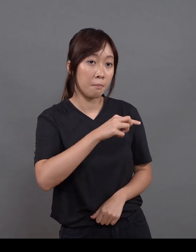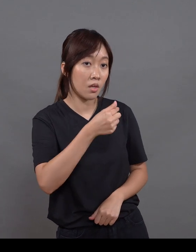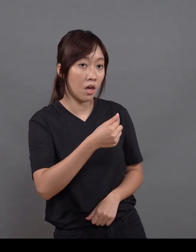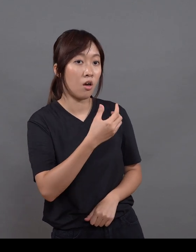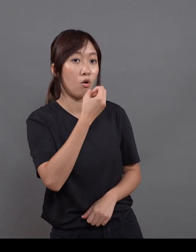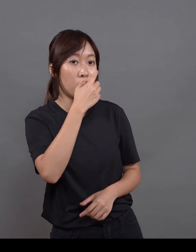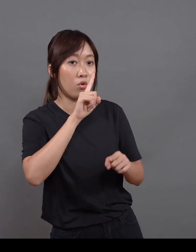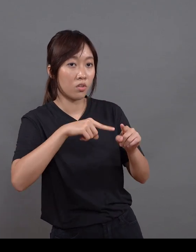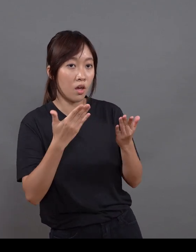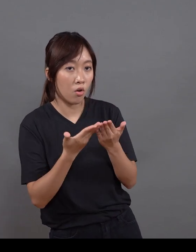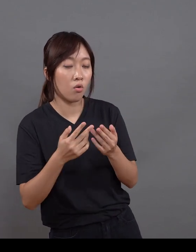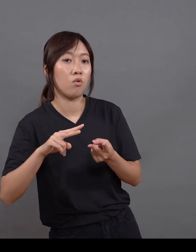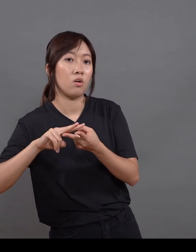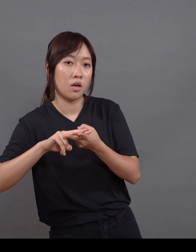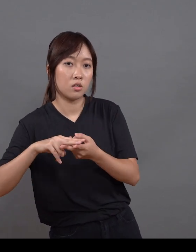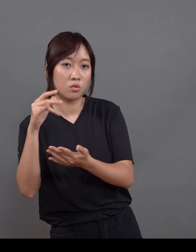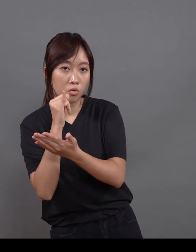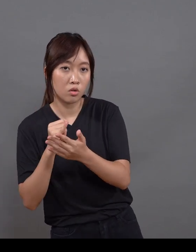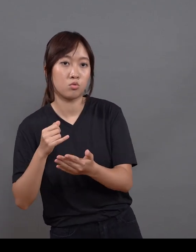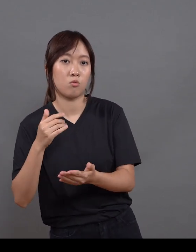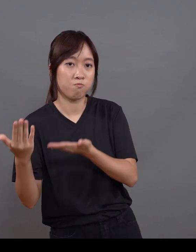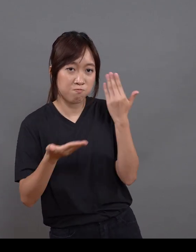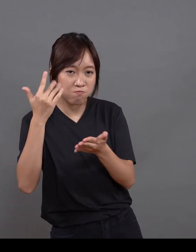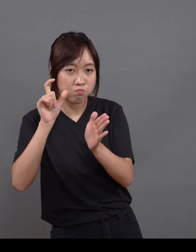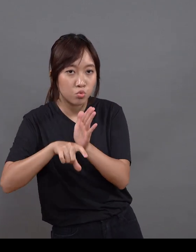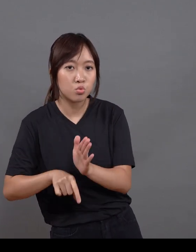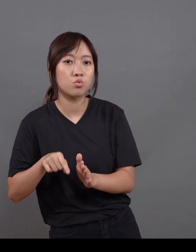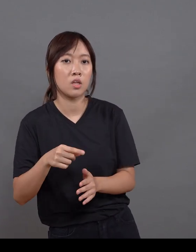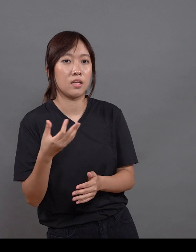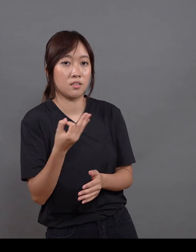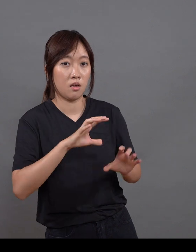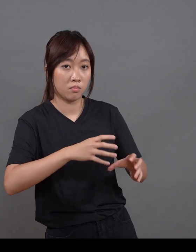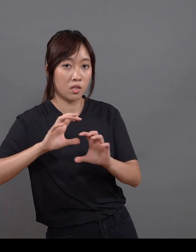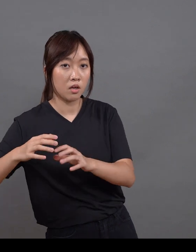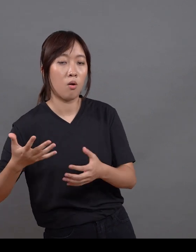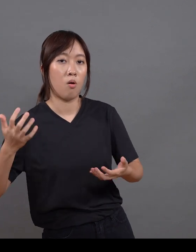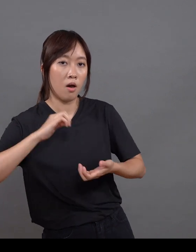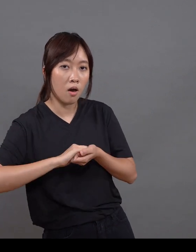Three institutions take care and manage the archive